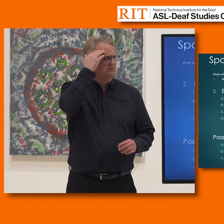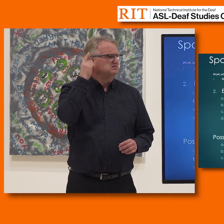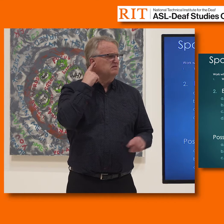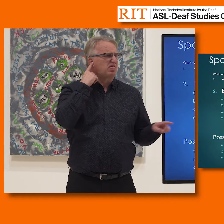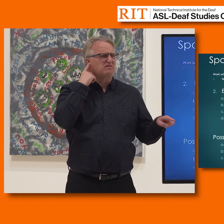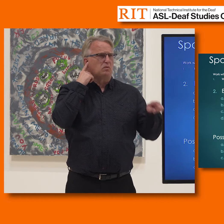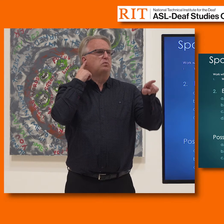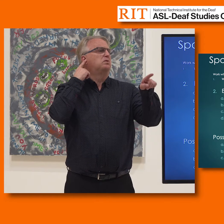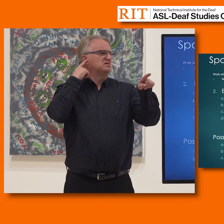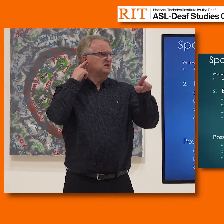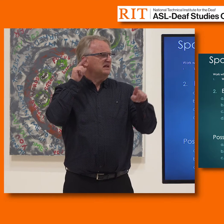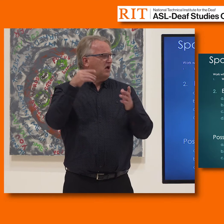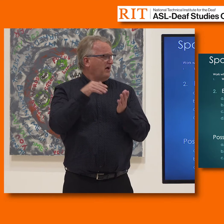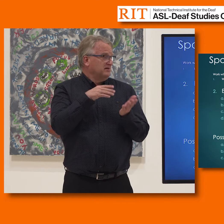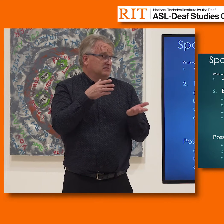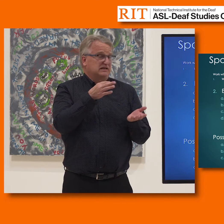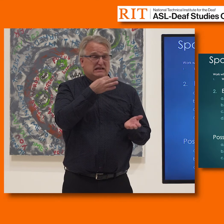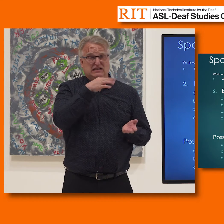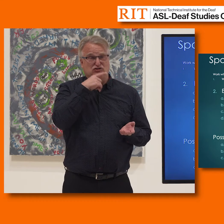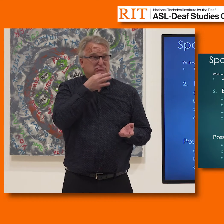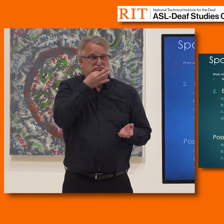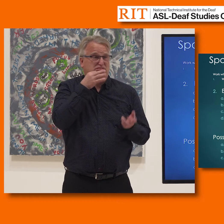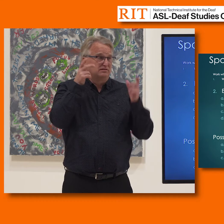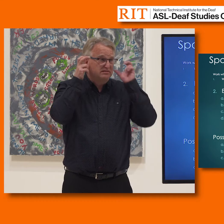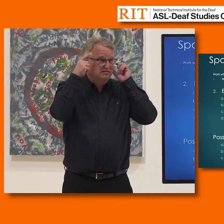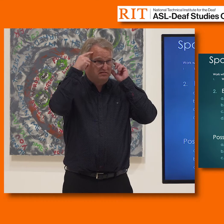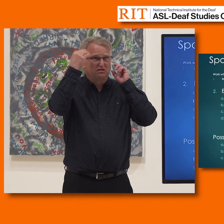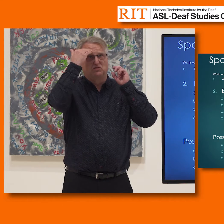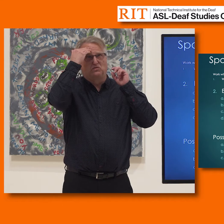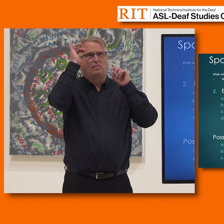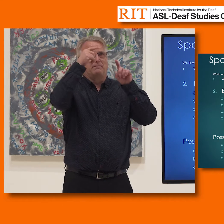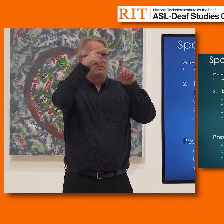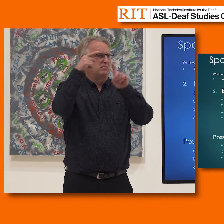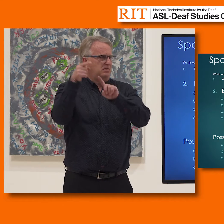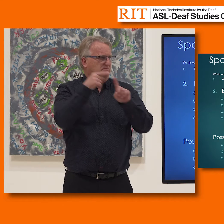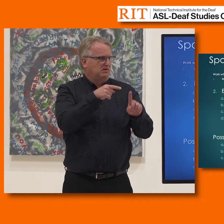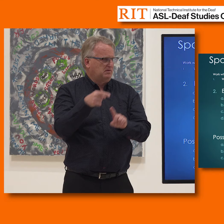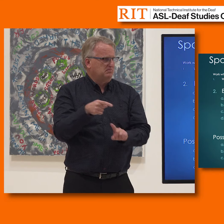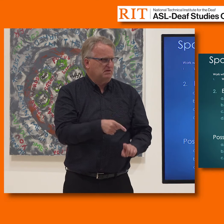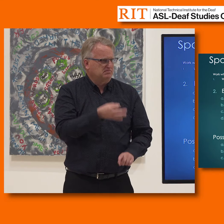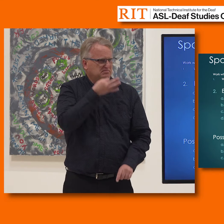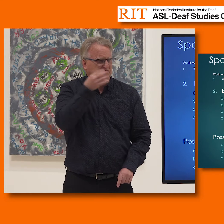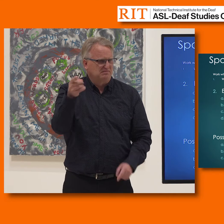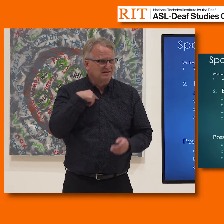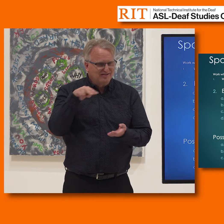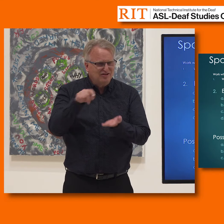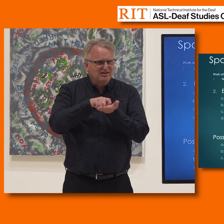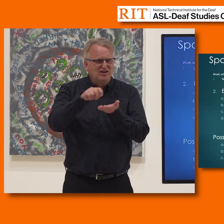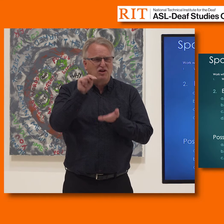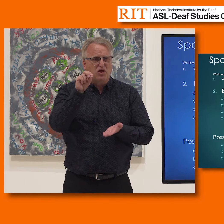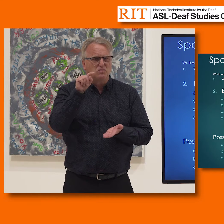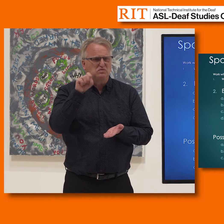Some hearing interpreters know how to just present the main salient points. They're able to do that.